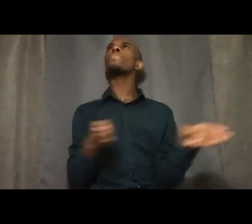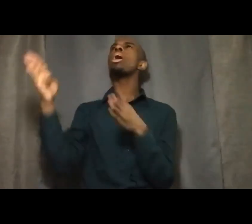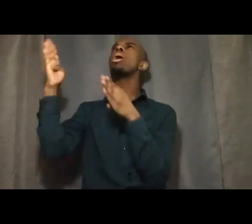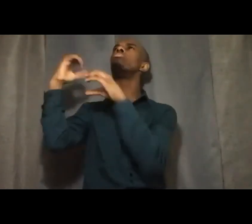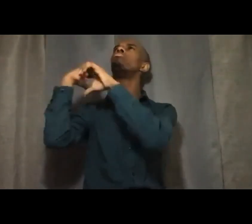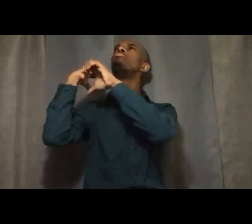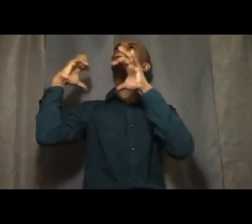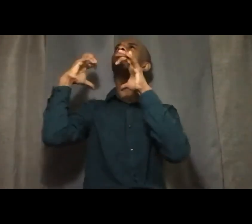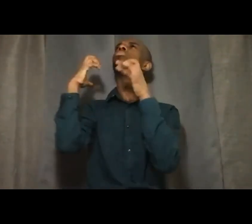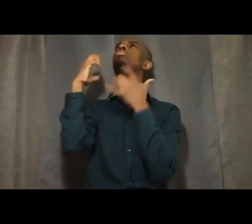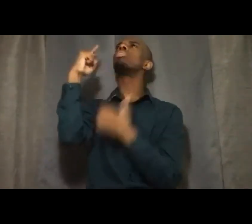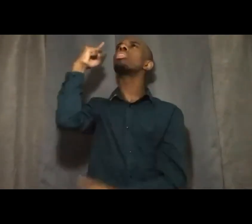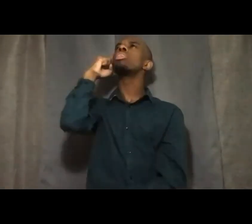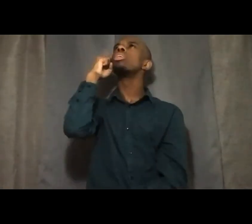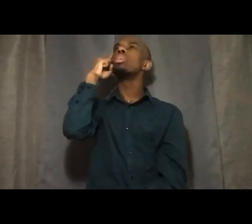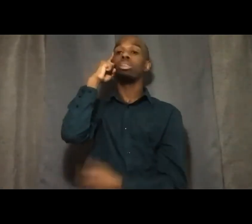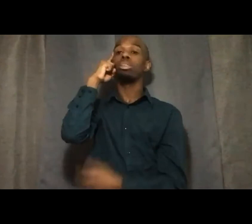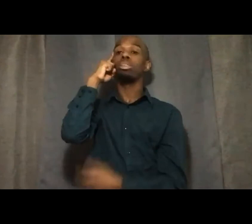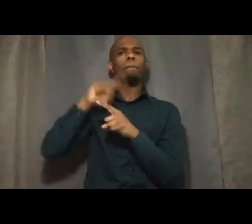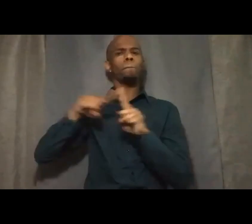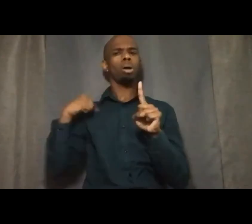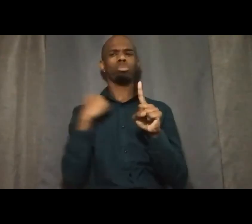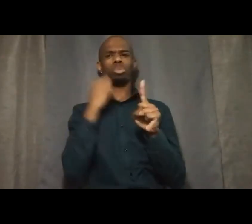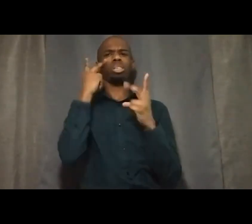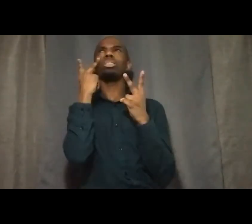We keep pointing to the violence of the state and we live in the state.